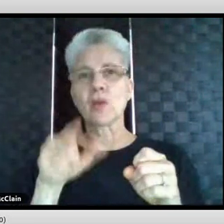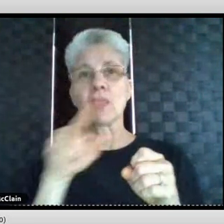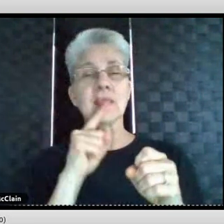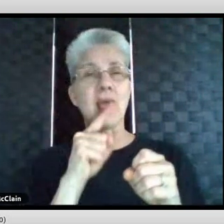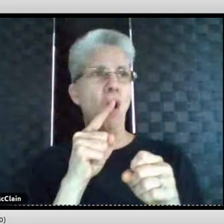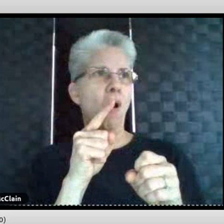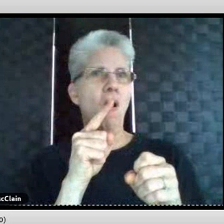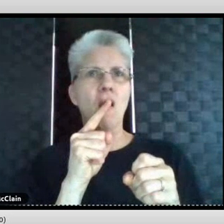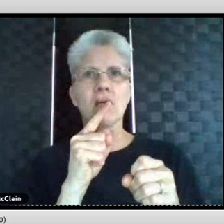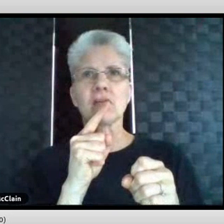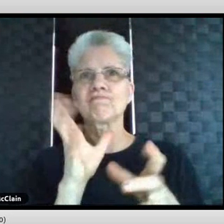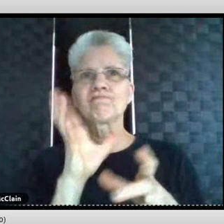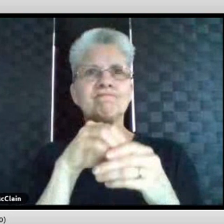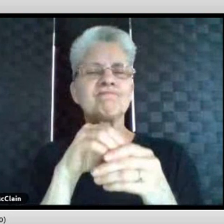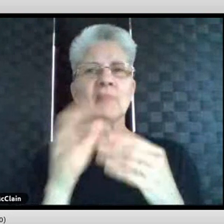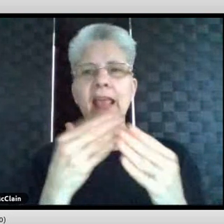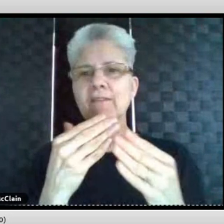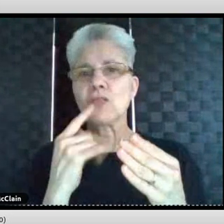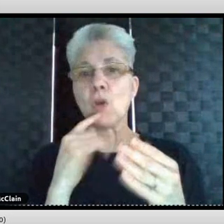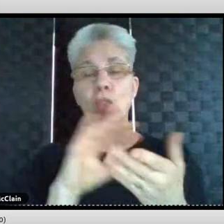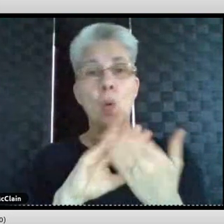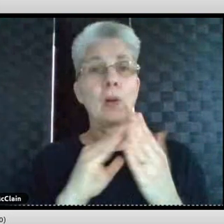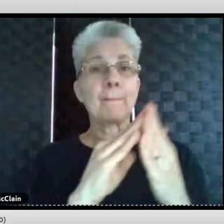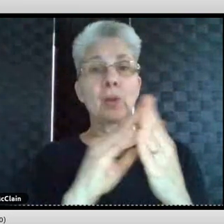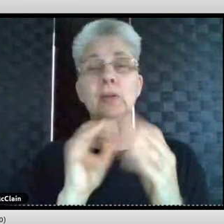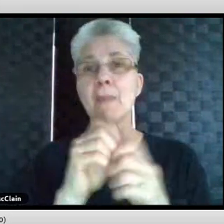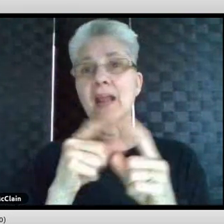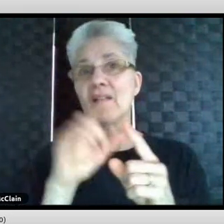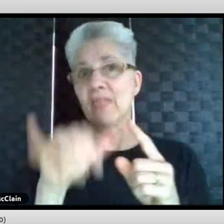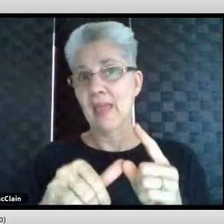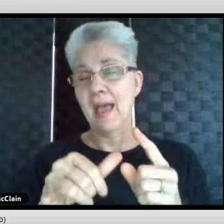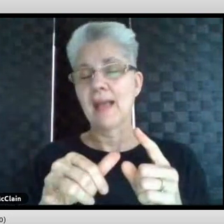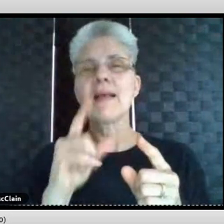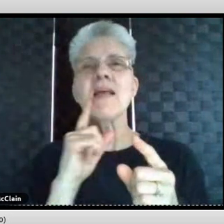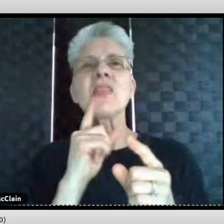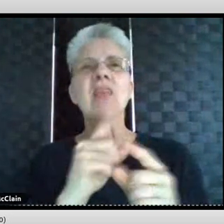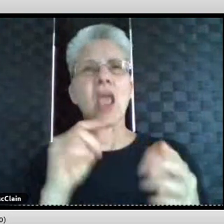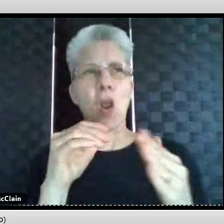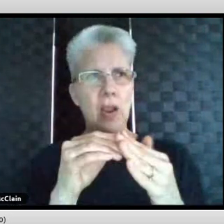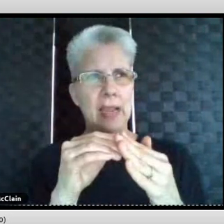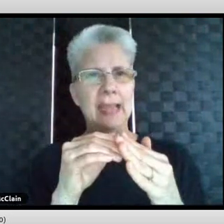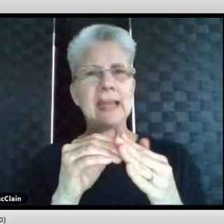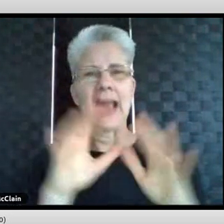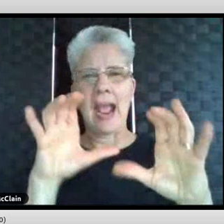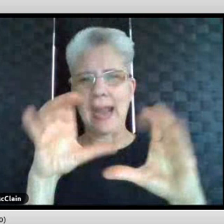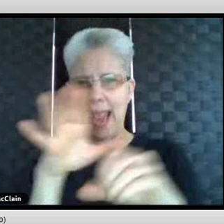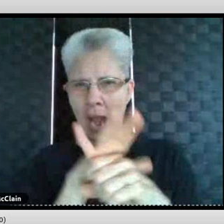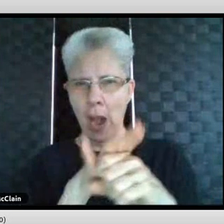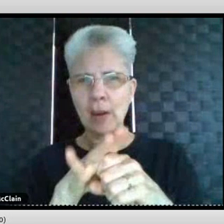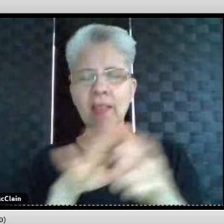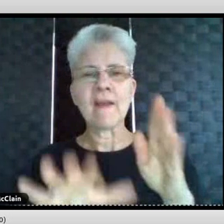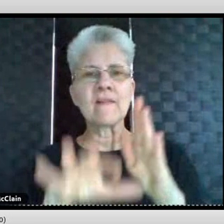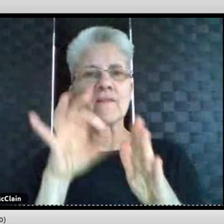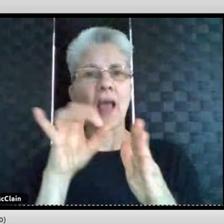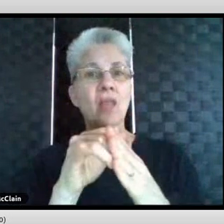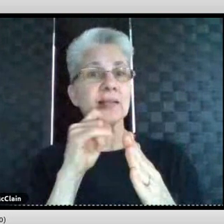They are in, even though the whole community is made up of that makeup,. they are in a niche market that they have found is not being served.